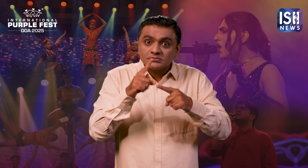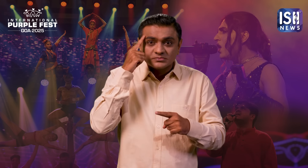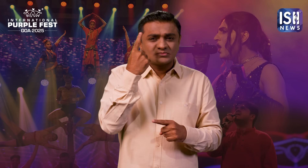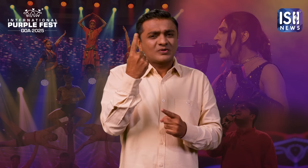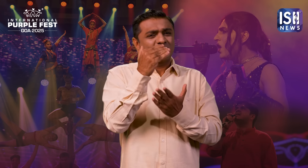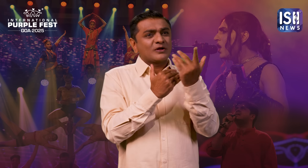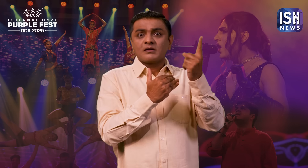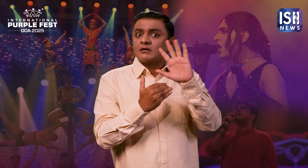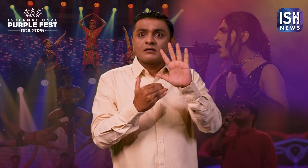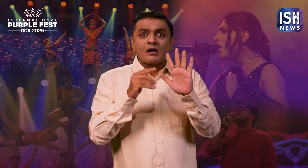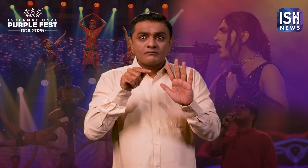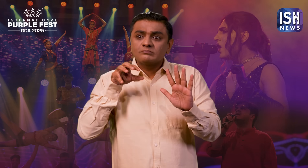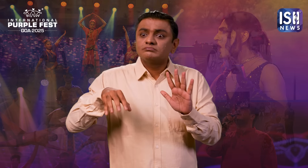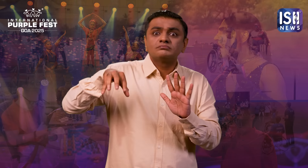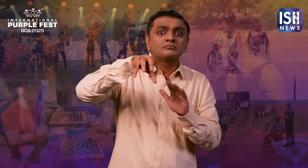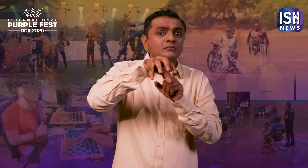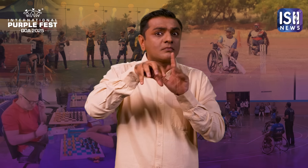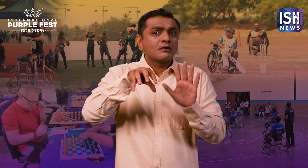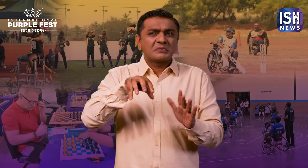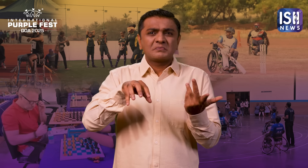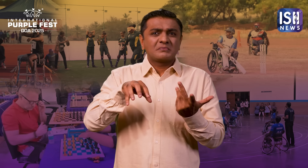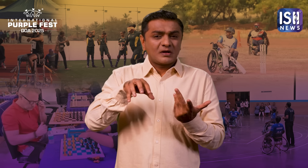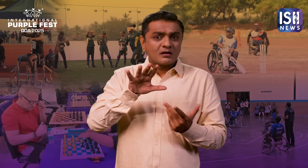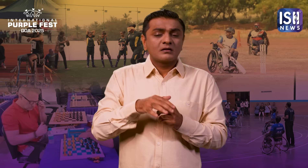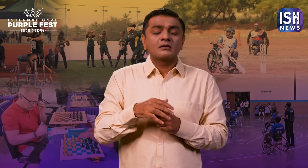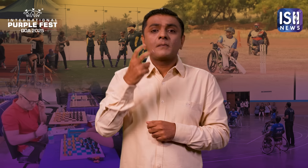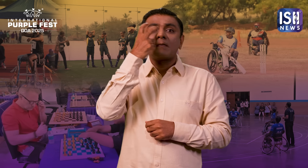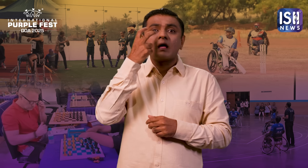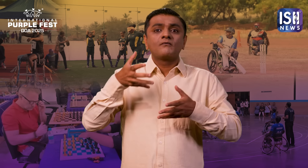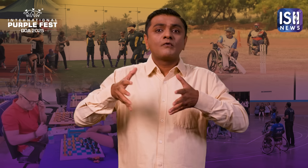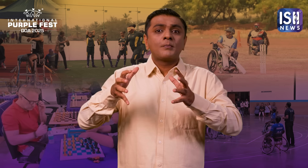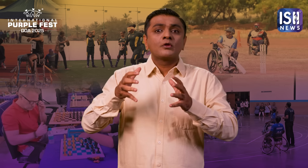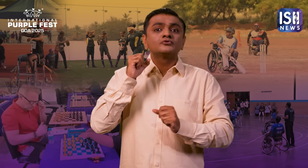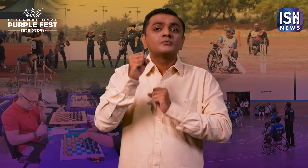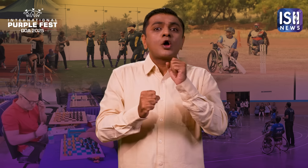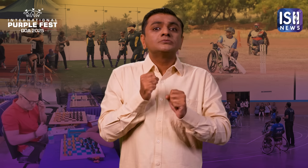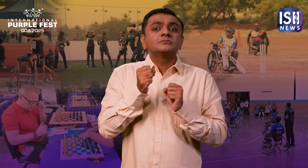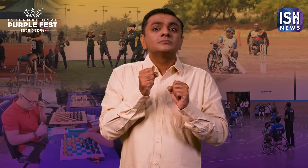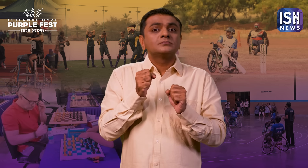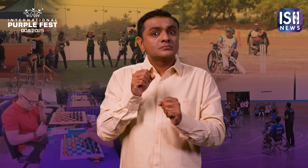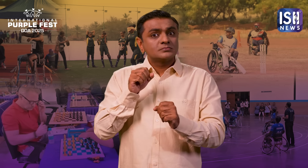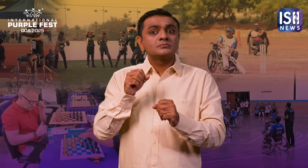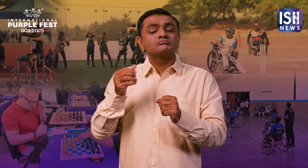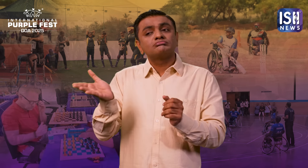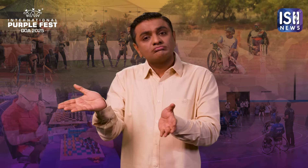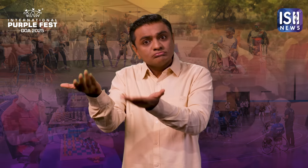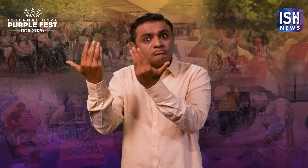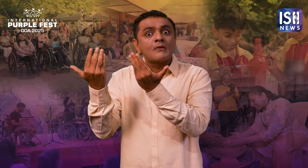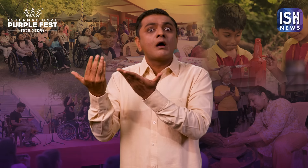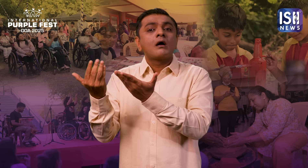It's not limited to this; it includes other programs as well. 1. It will have sports like Blind Football.